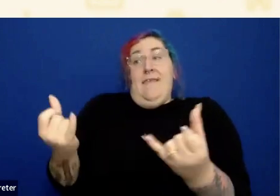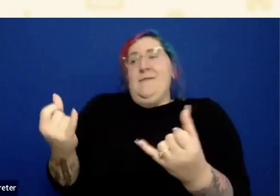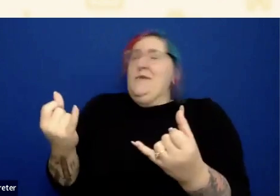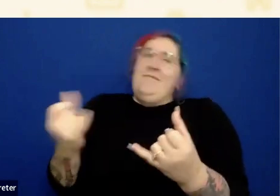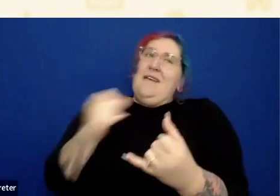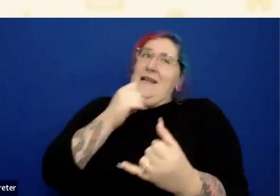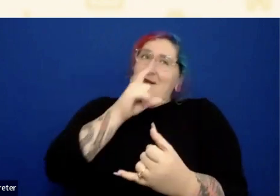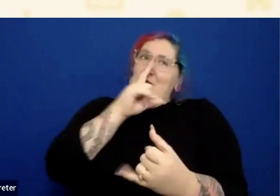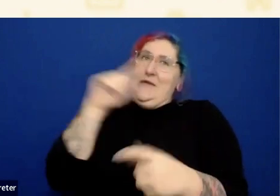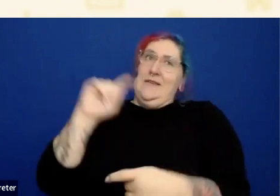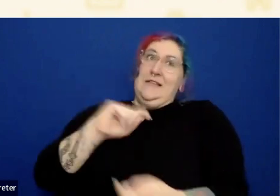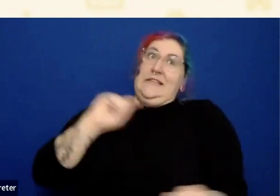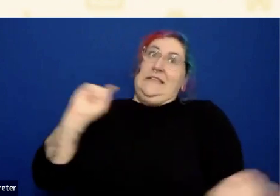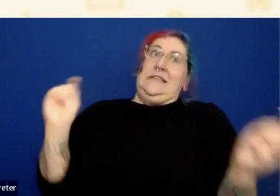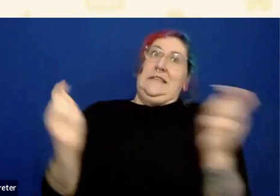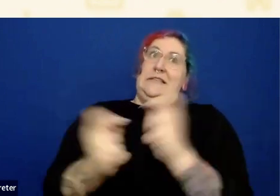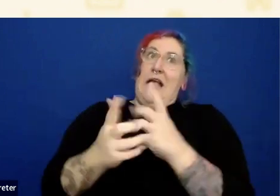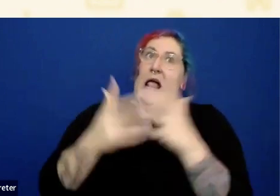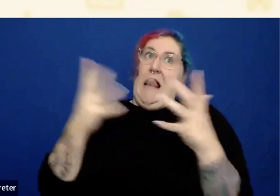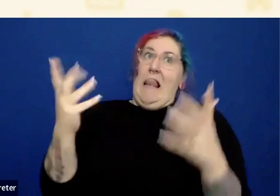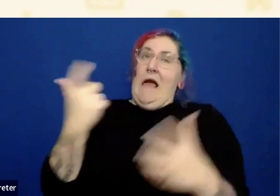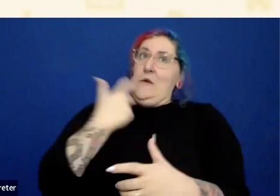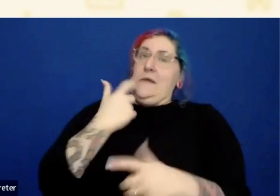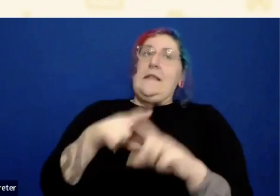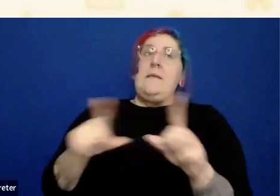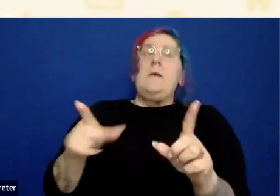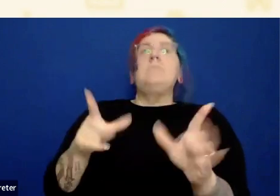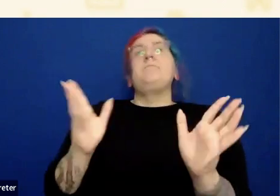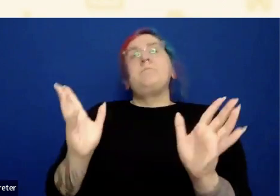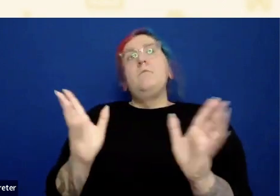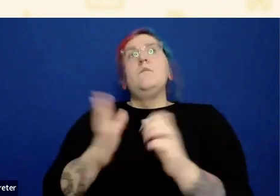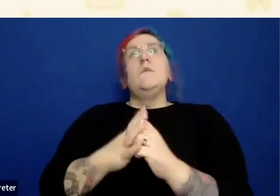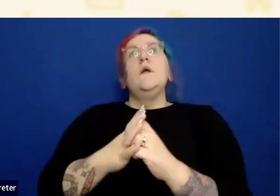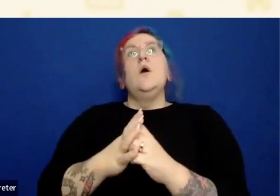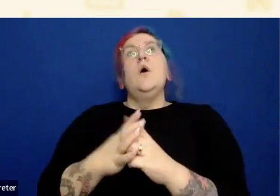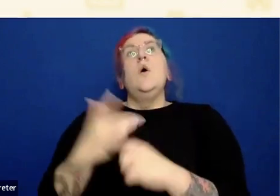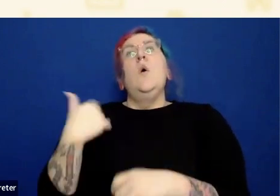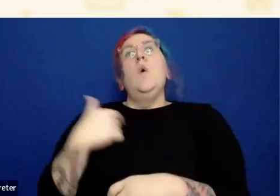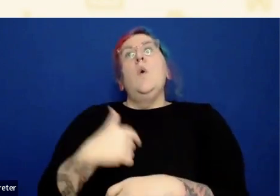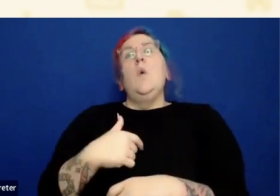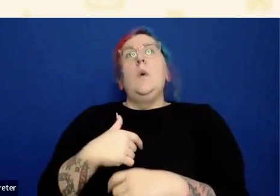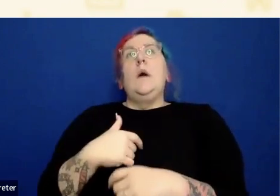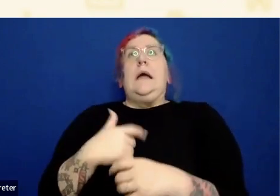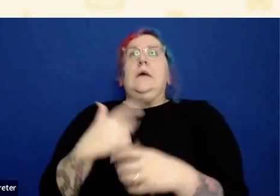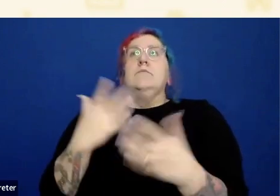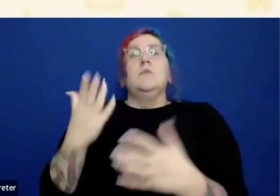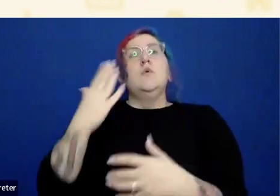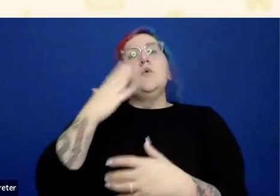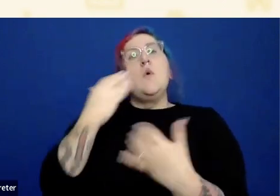to be honest, we're looking at 4% of websites out there